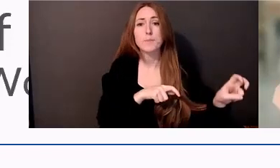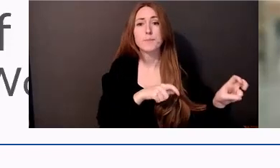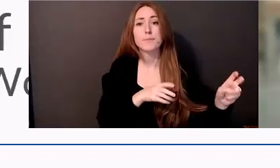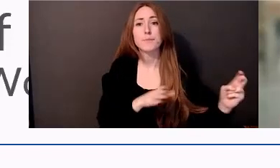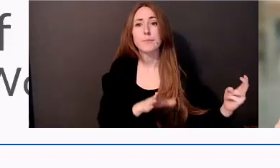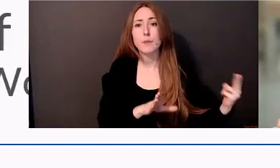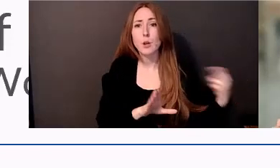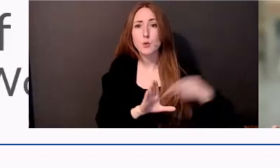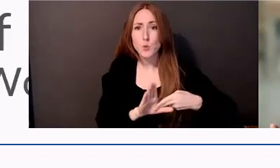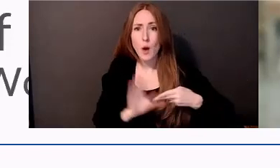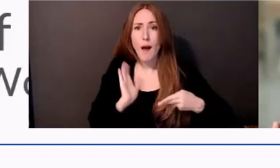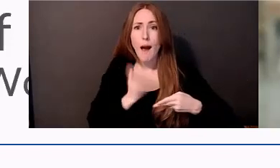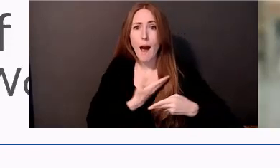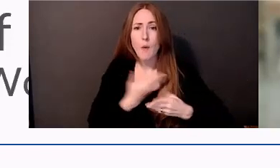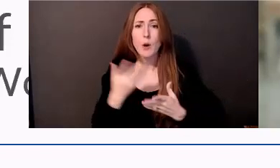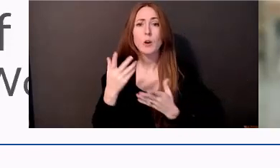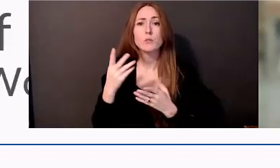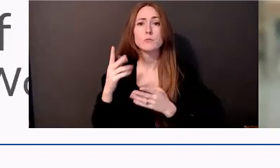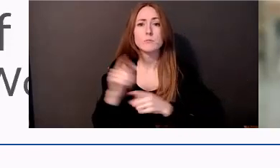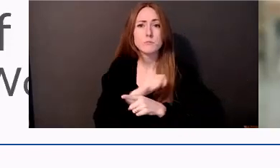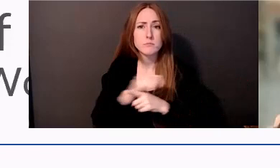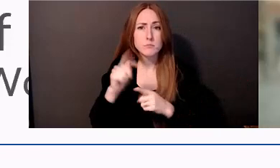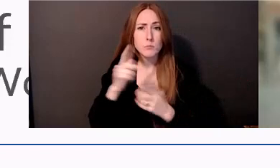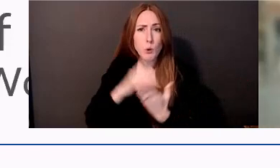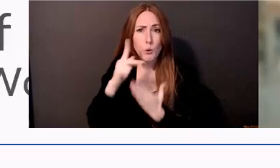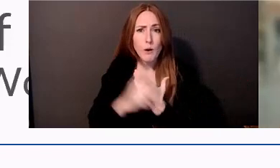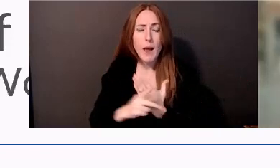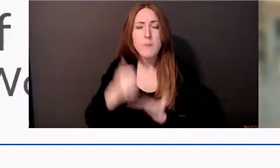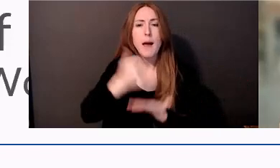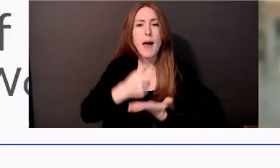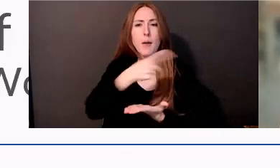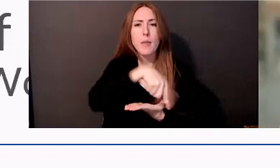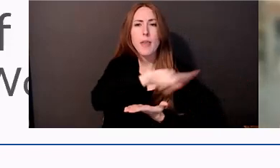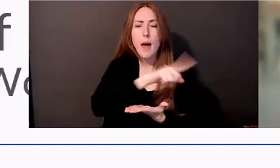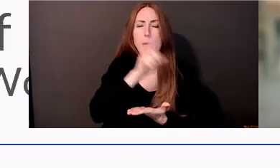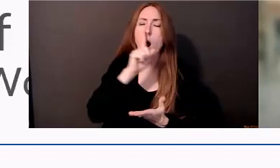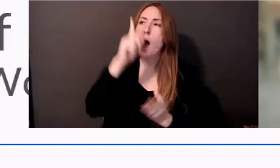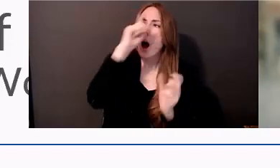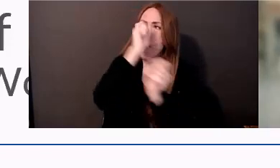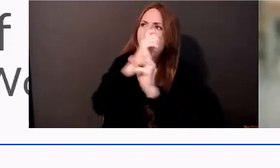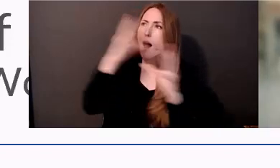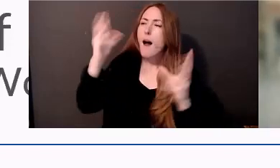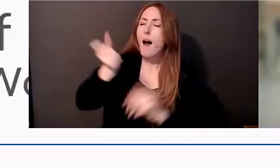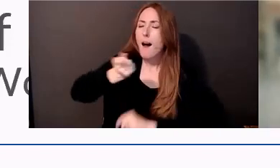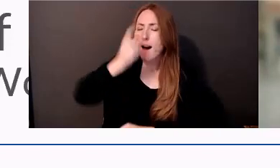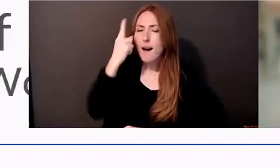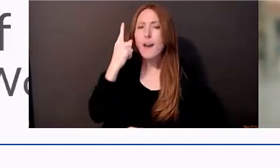and now they actually have their first sales. So that's huge. That shows that there's promise in what we do.